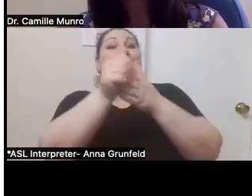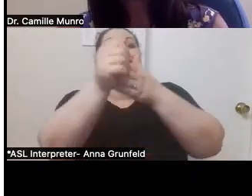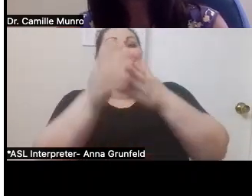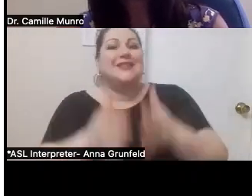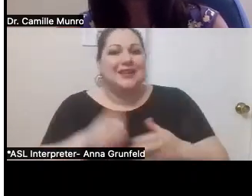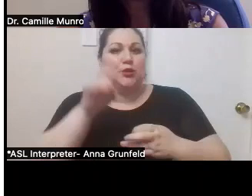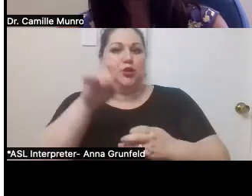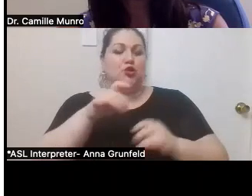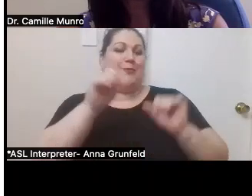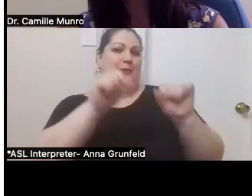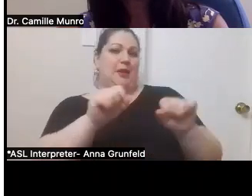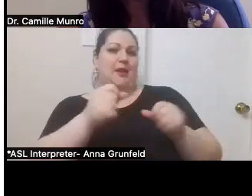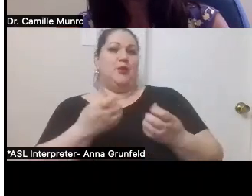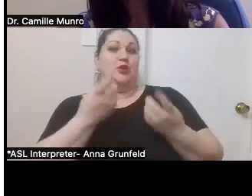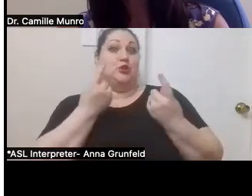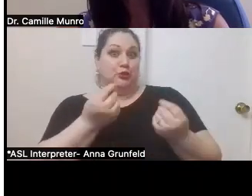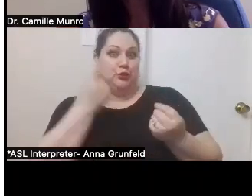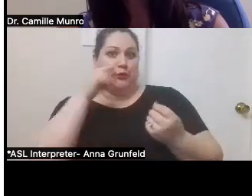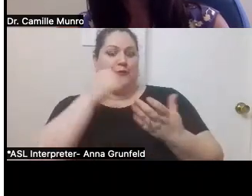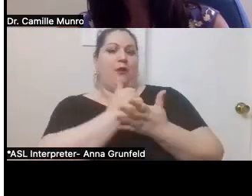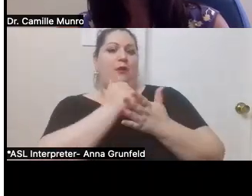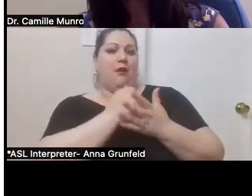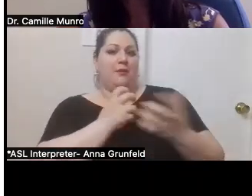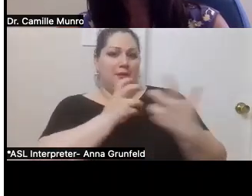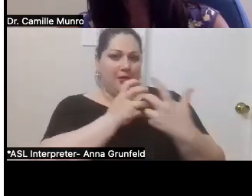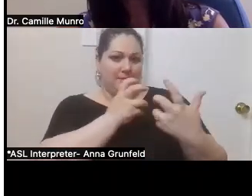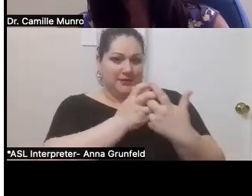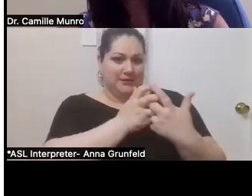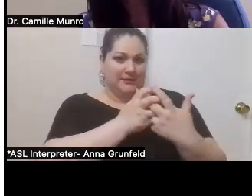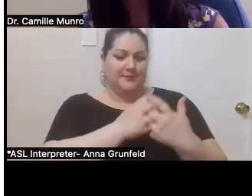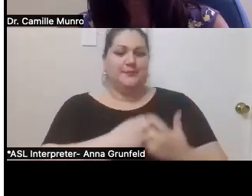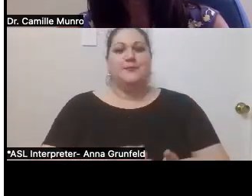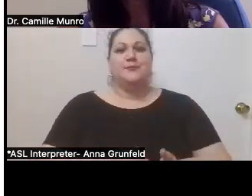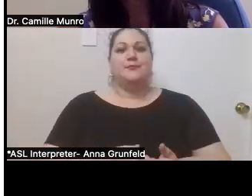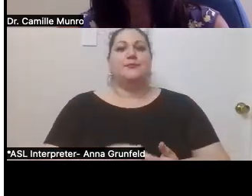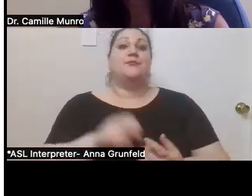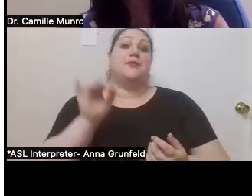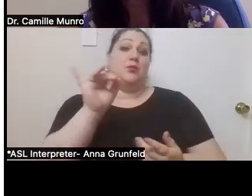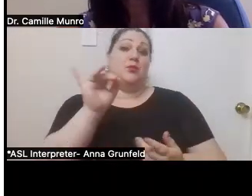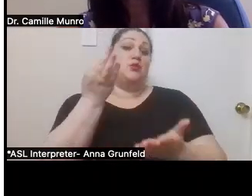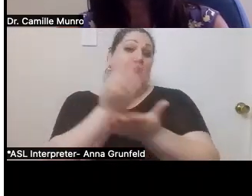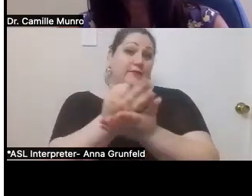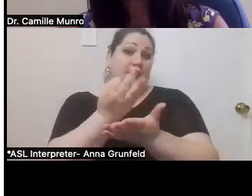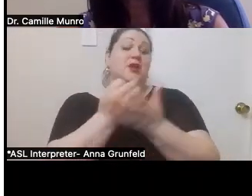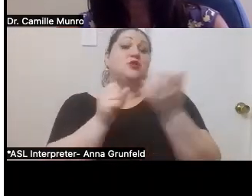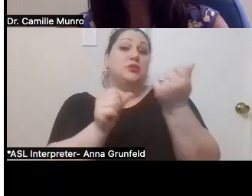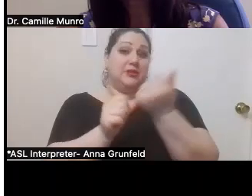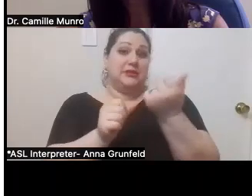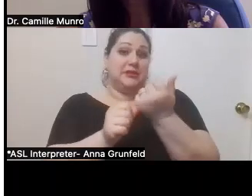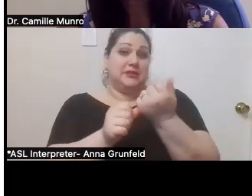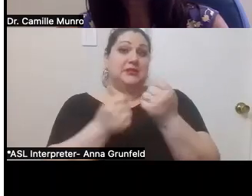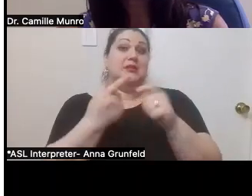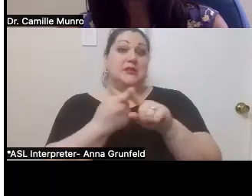do to help accommodate as well as some financial assistance from the divisions and the department.